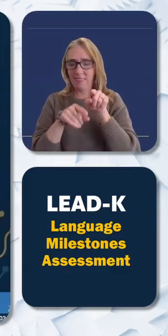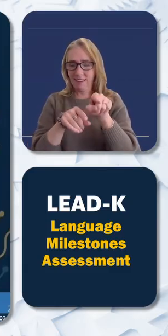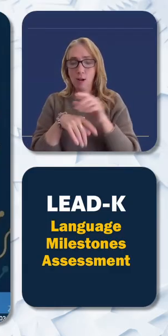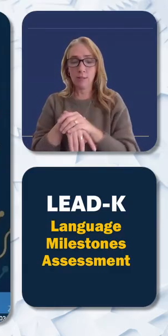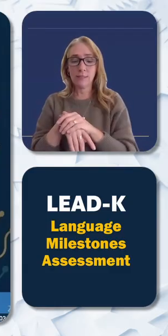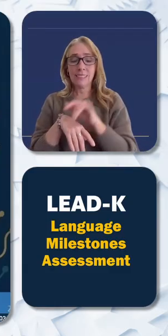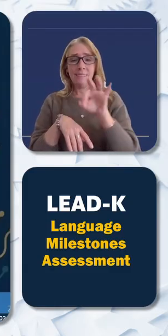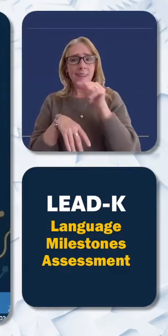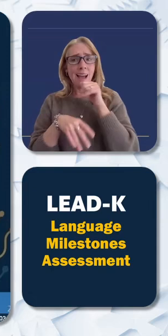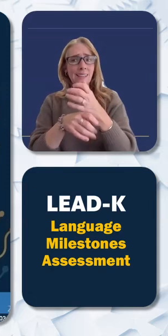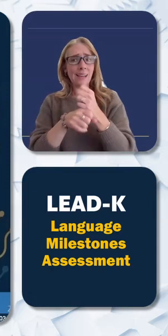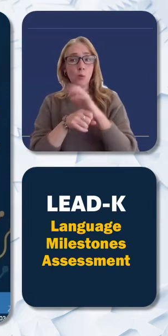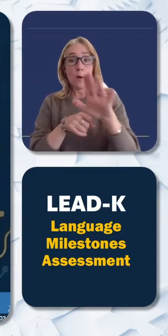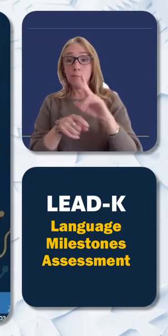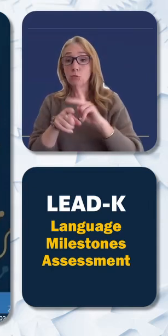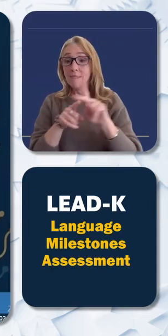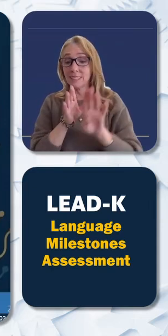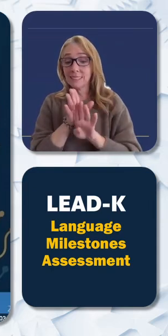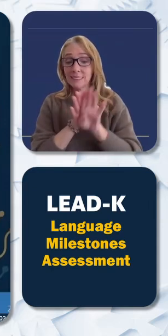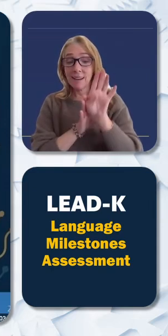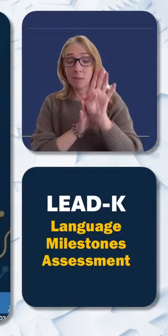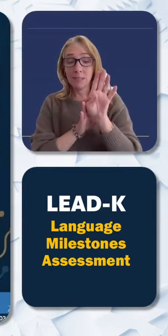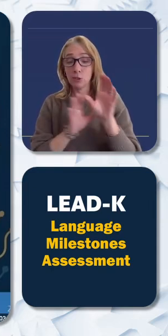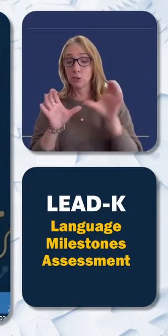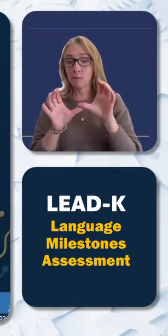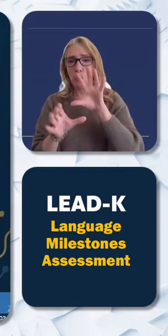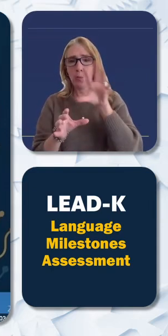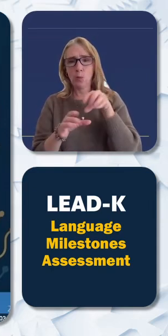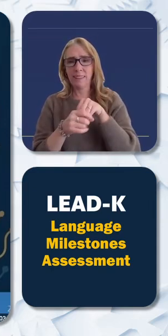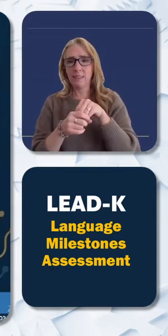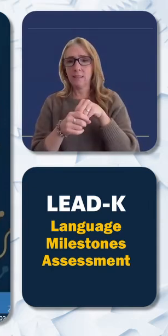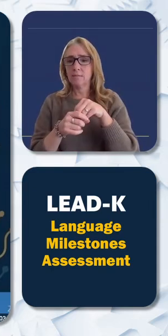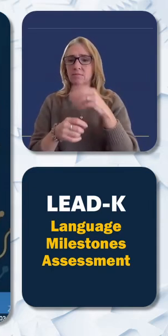The email that you used to enter into this Zoom webinar. If you do not